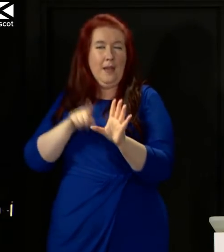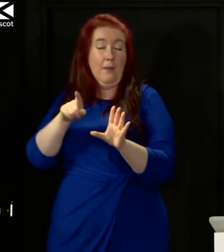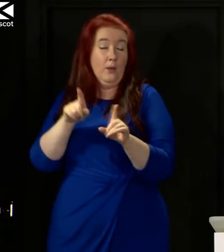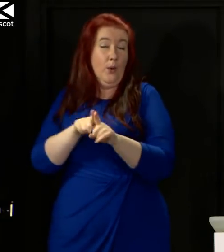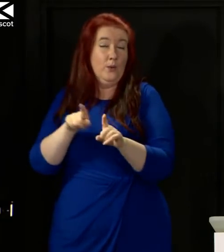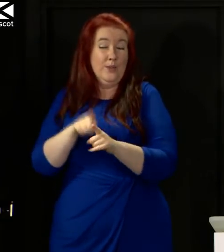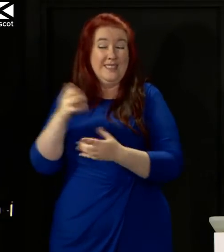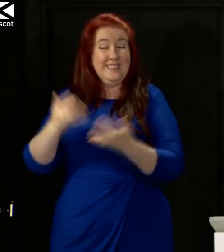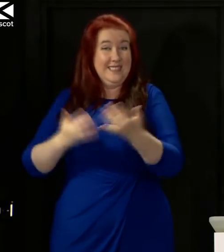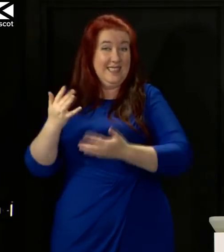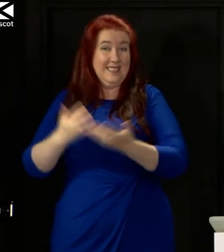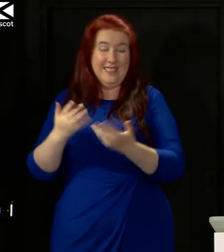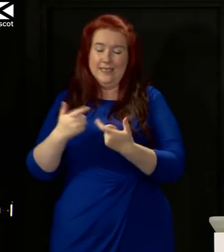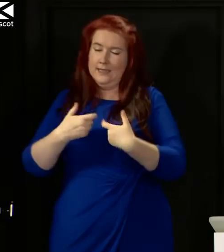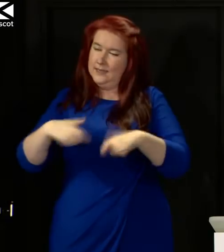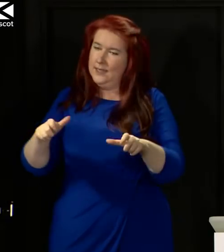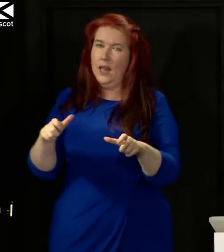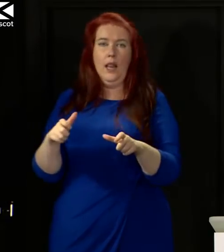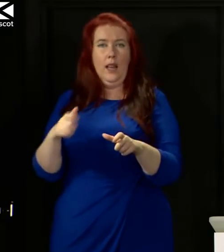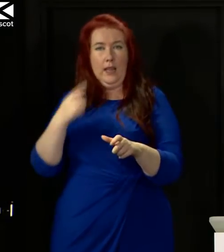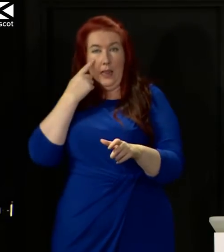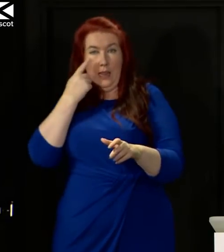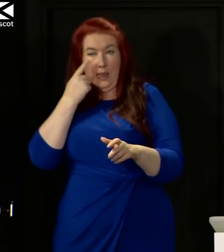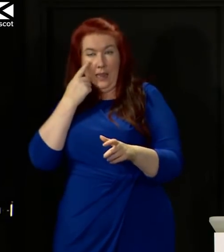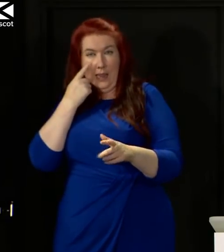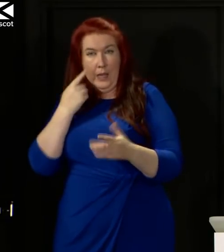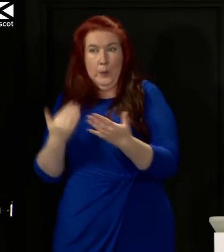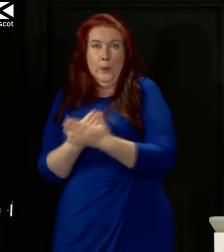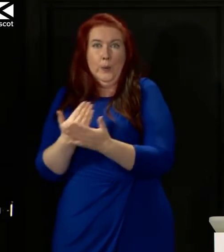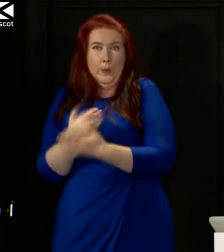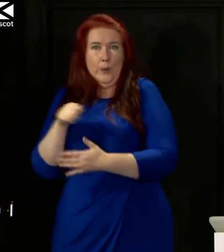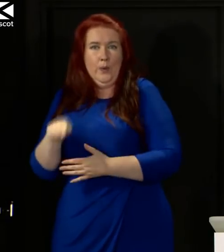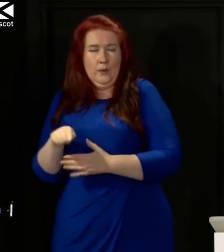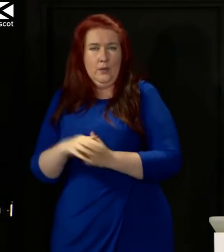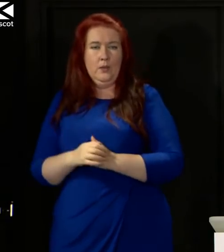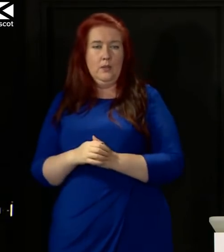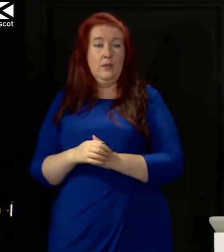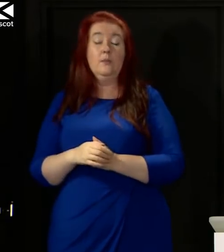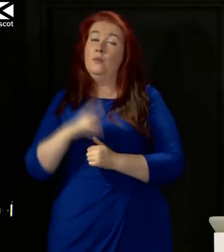statistics are still experimental. But they suggest that the claimant count in Scotland